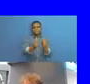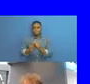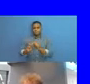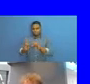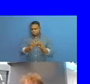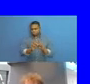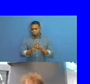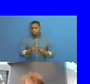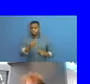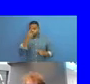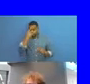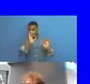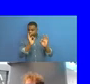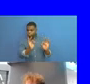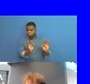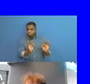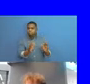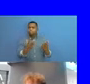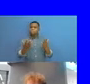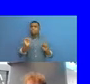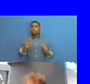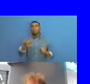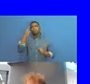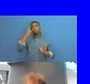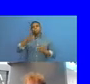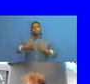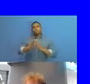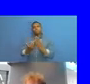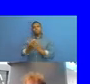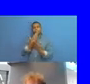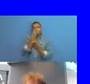find, have some time for reflection. But if you think, yes indeed we have found